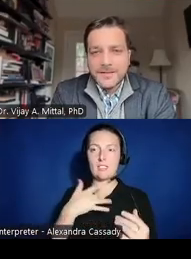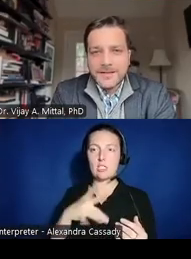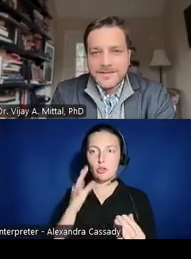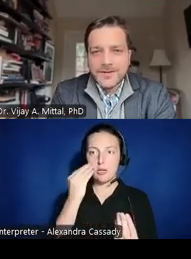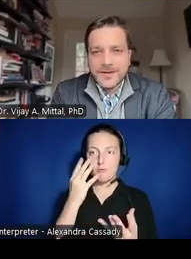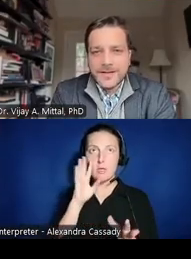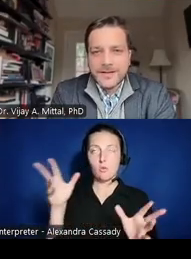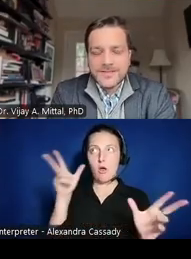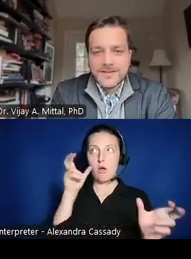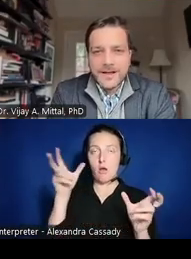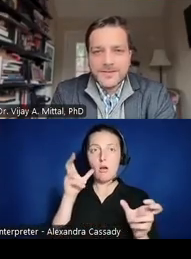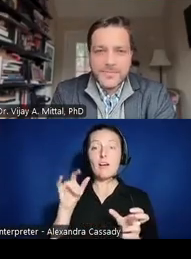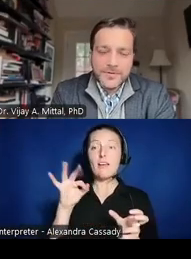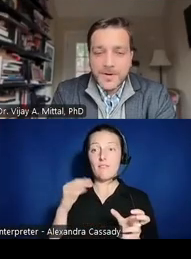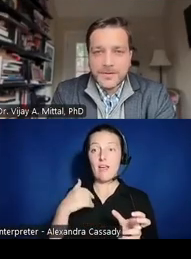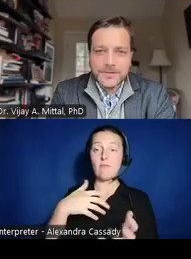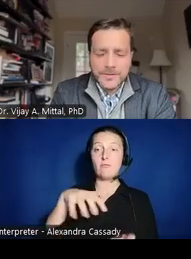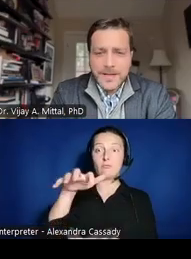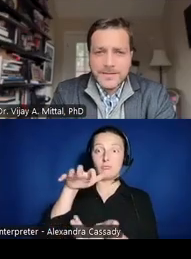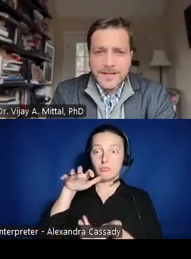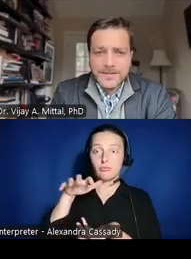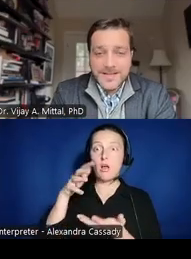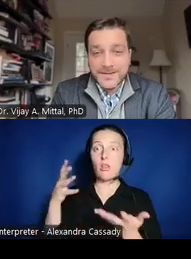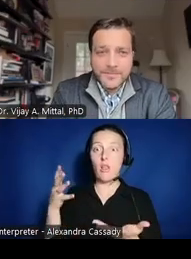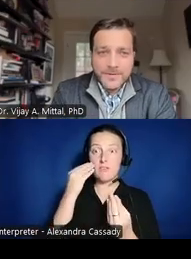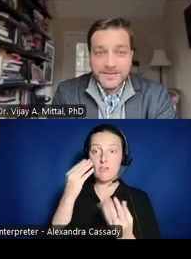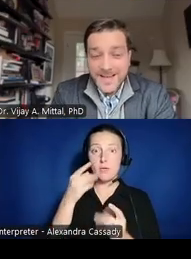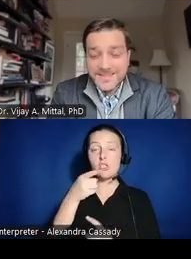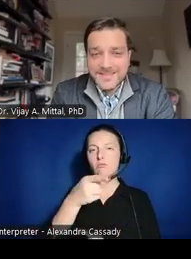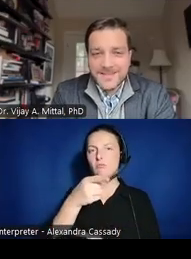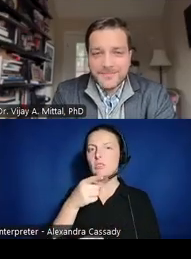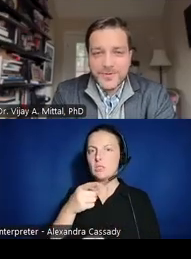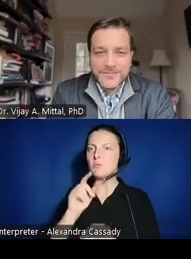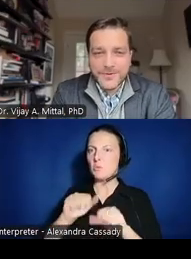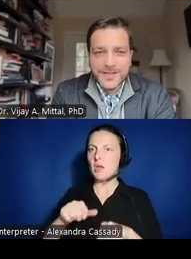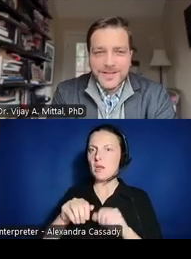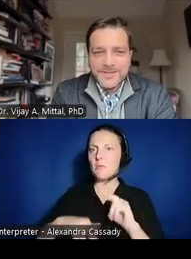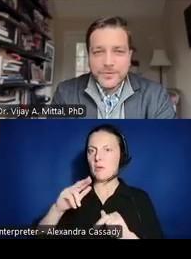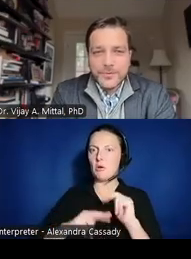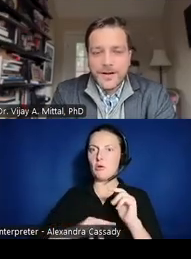the easier it is uh to build a model and and stand up the less the more difficult. So,